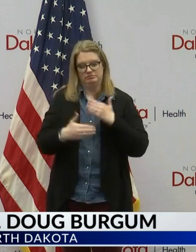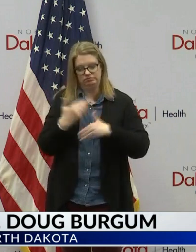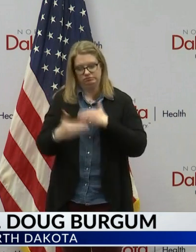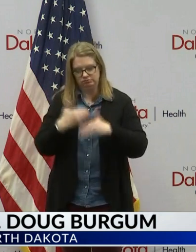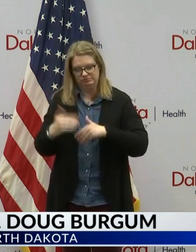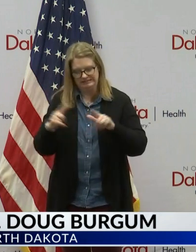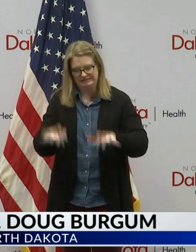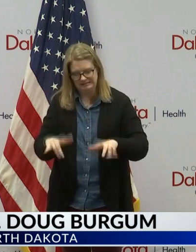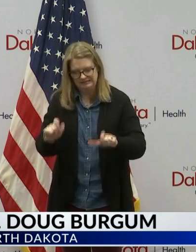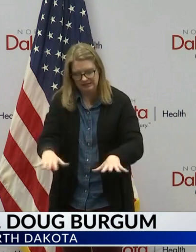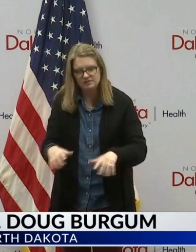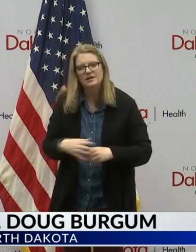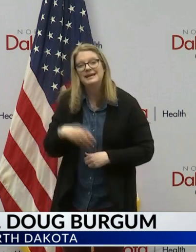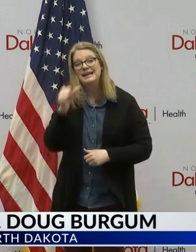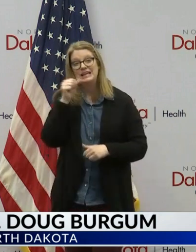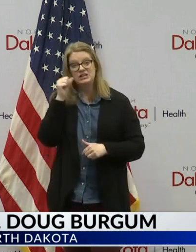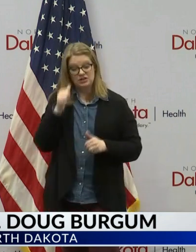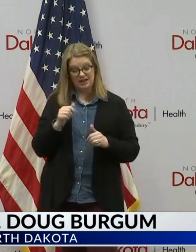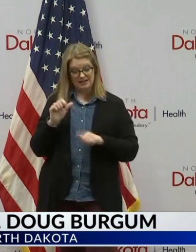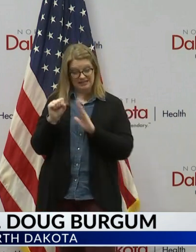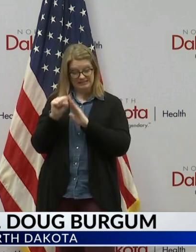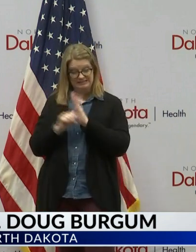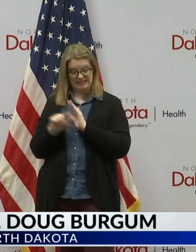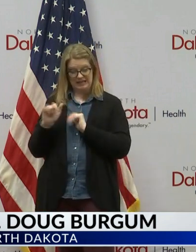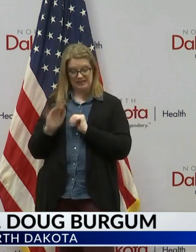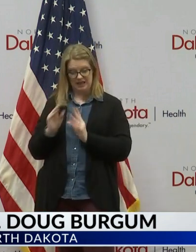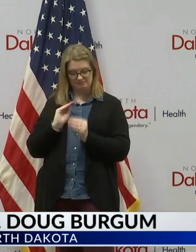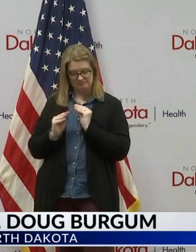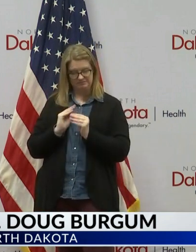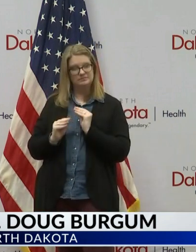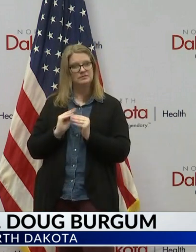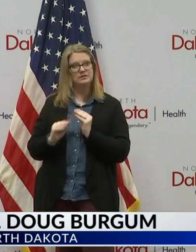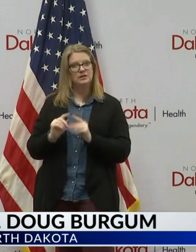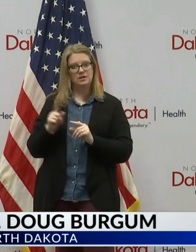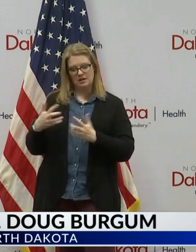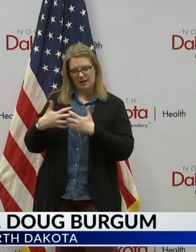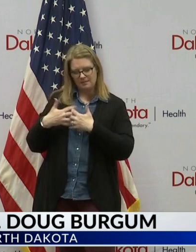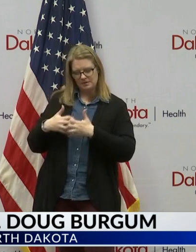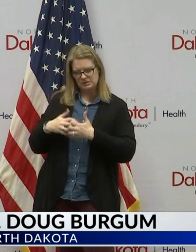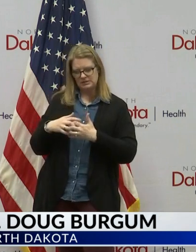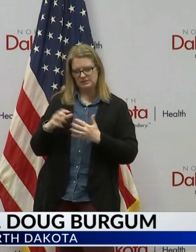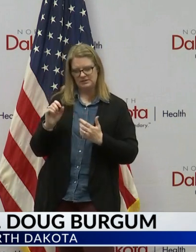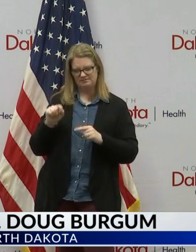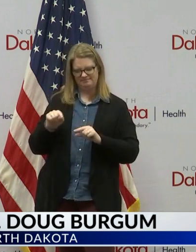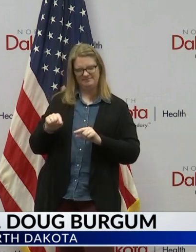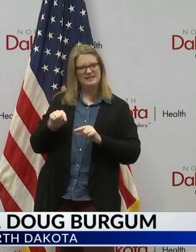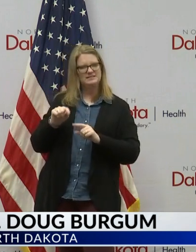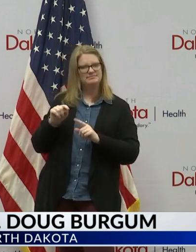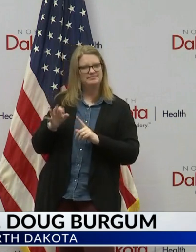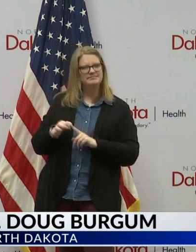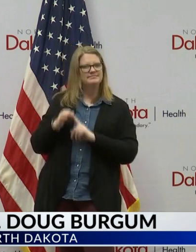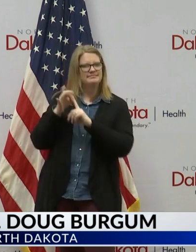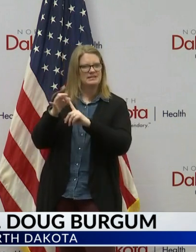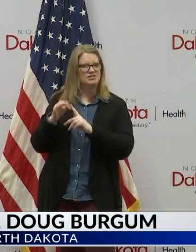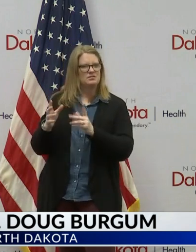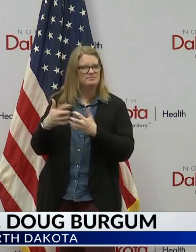TESTING CAPACITY TO OVER 11 TESTING CAPACITY TO OVER 1100 TESTS PER DAY. YESTERDAY WE -- IN ADDITION TO THE OTHER REPAIR WORK GOING ON